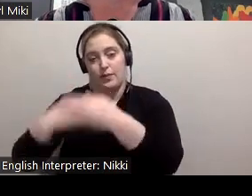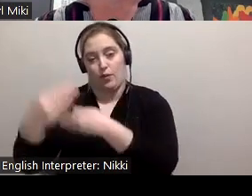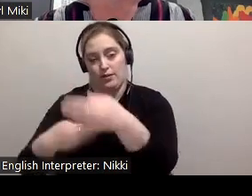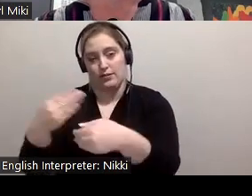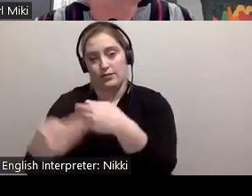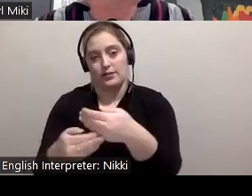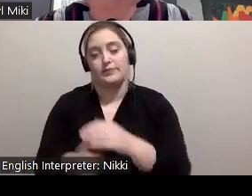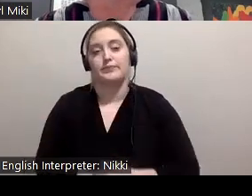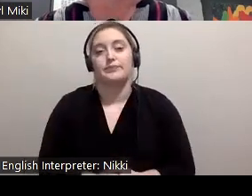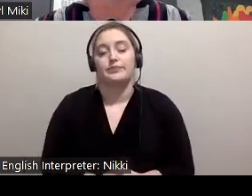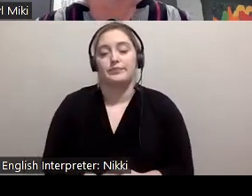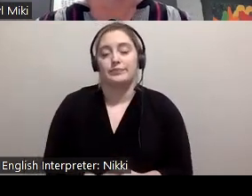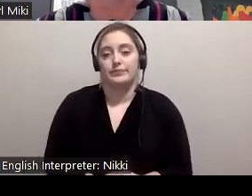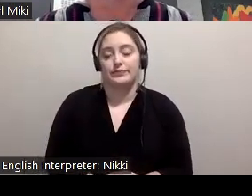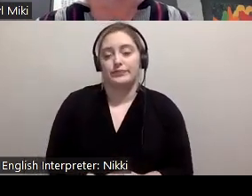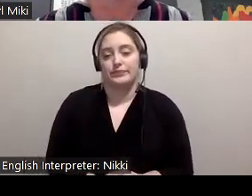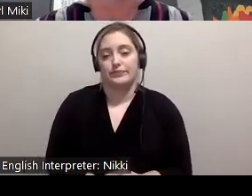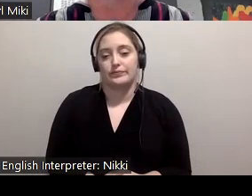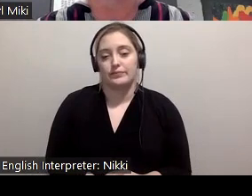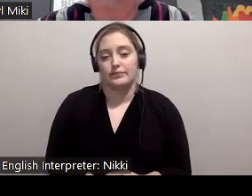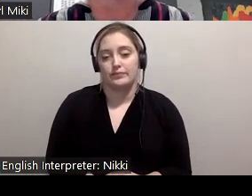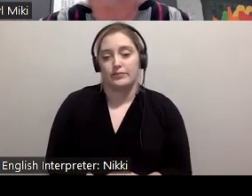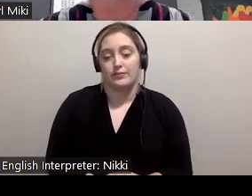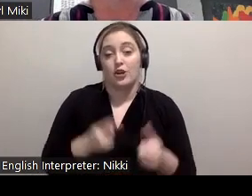So in the first section which is programming this is where